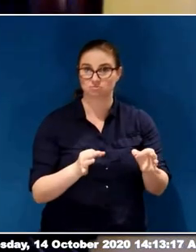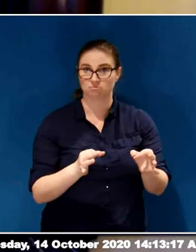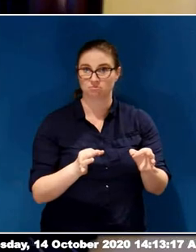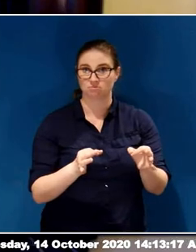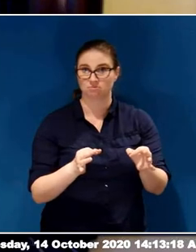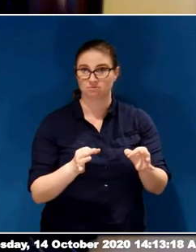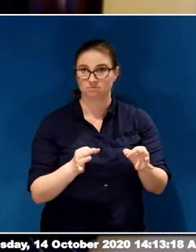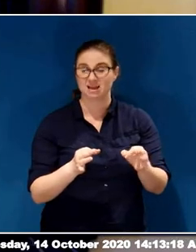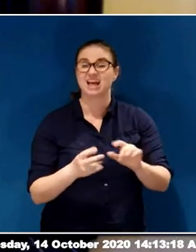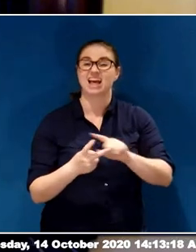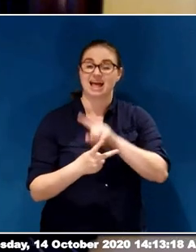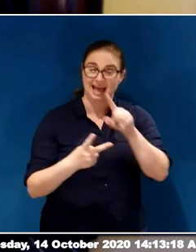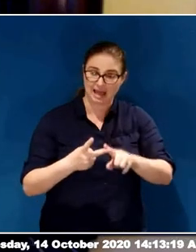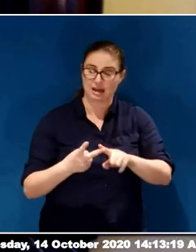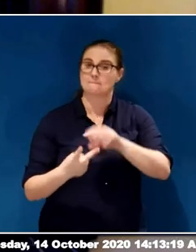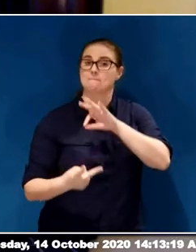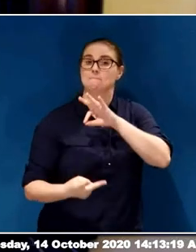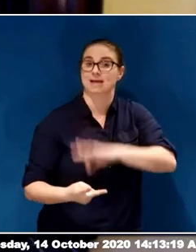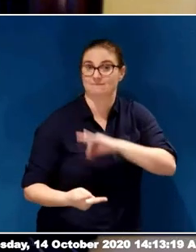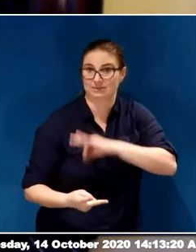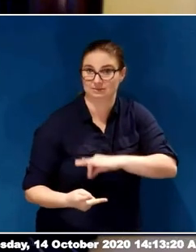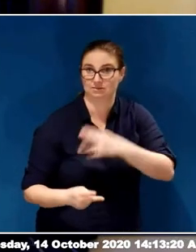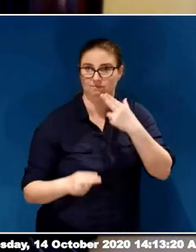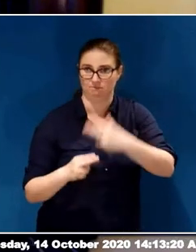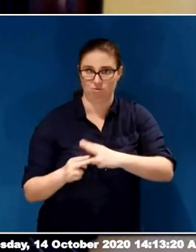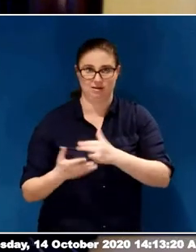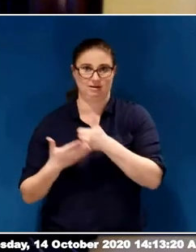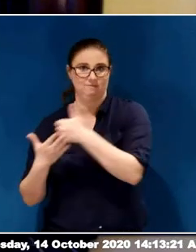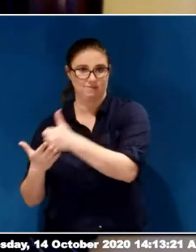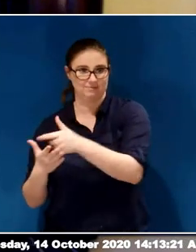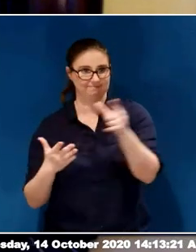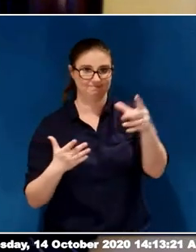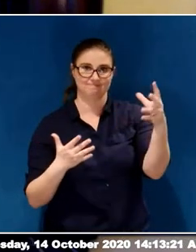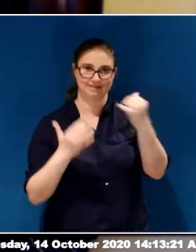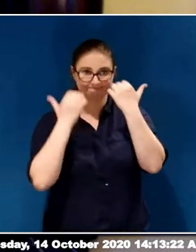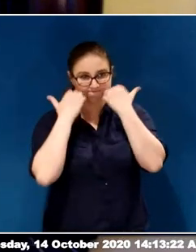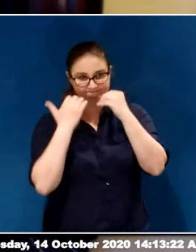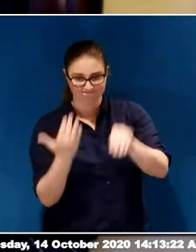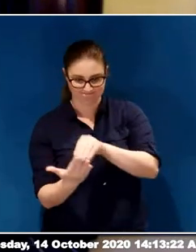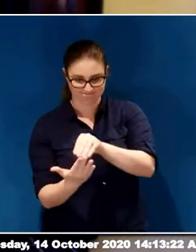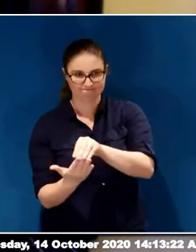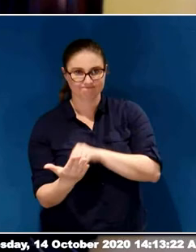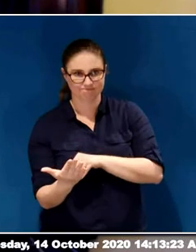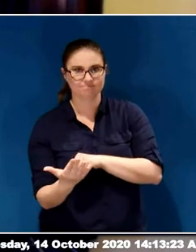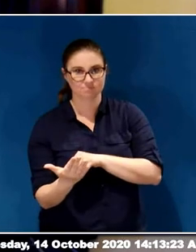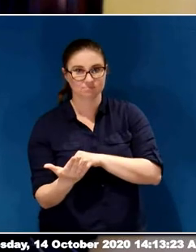This could be achieved using the principles of evidence-based focus which